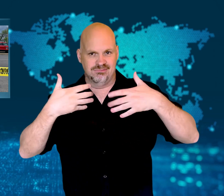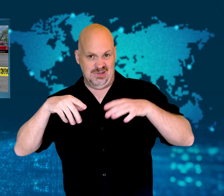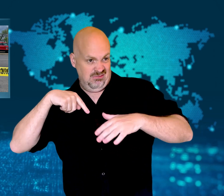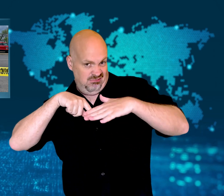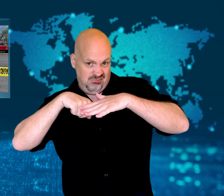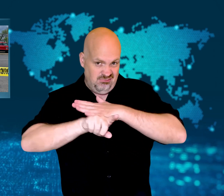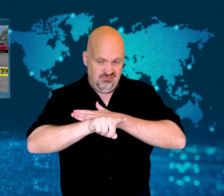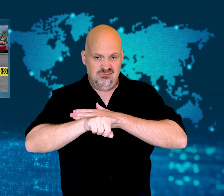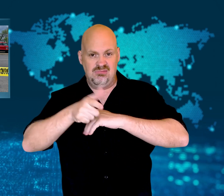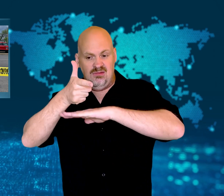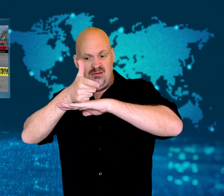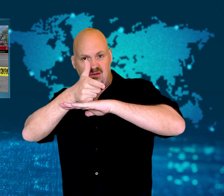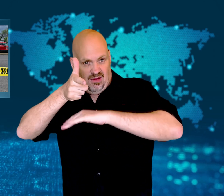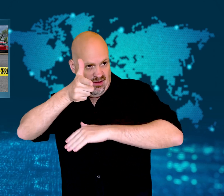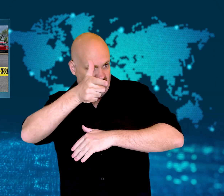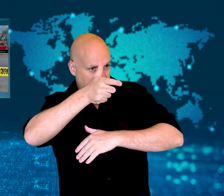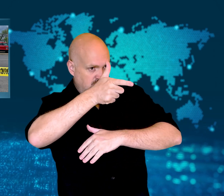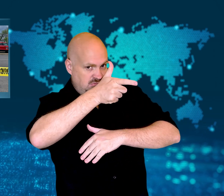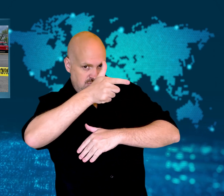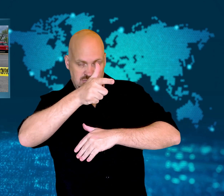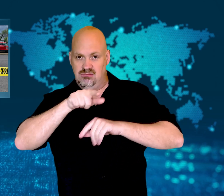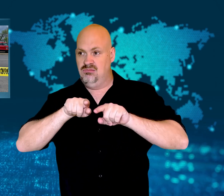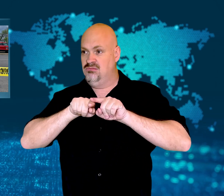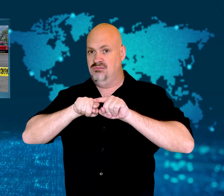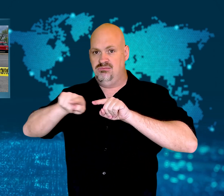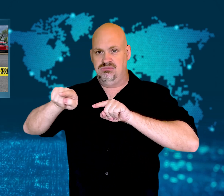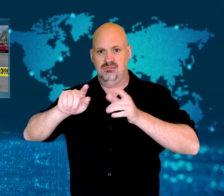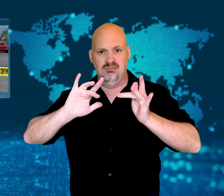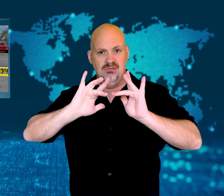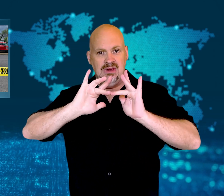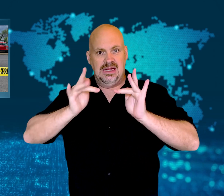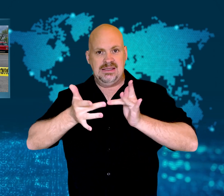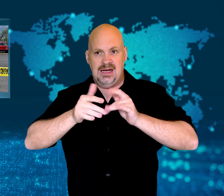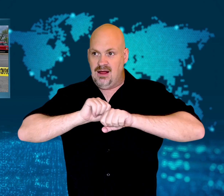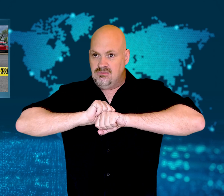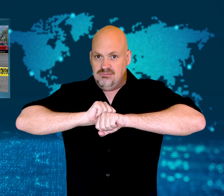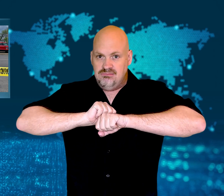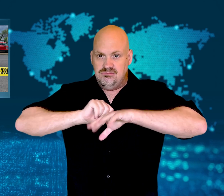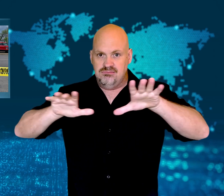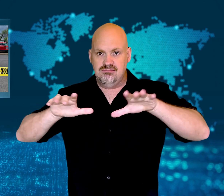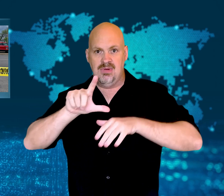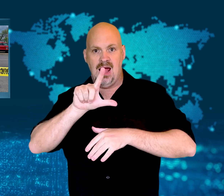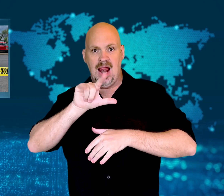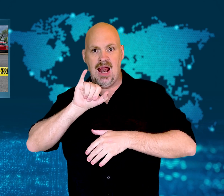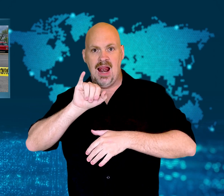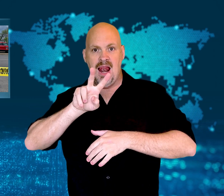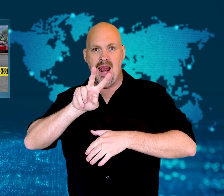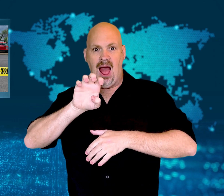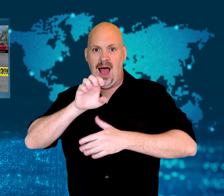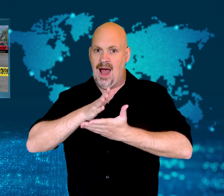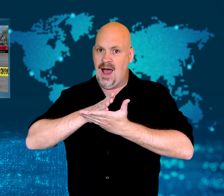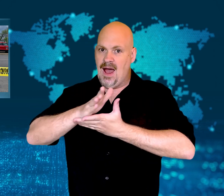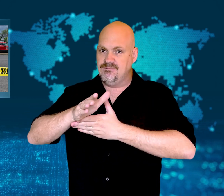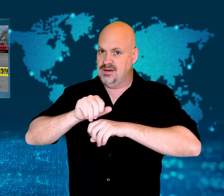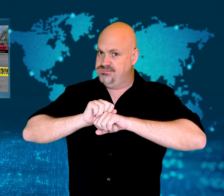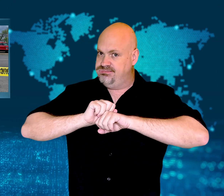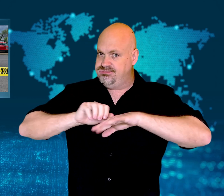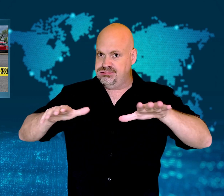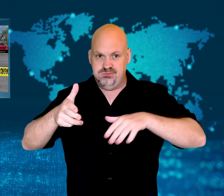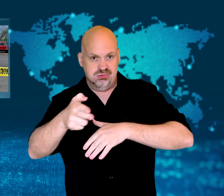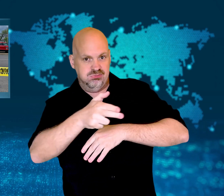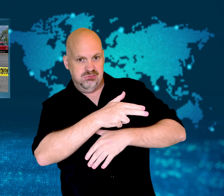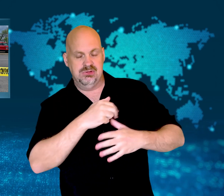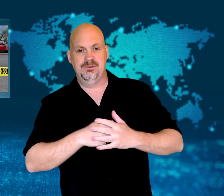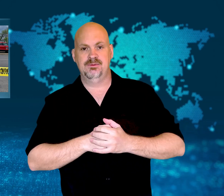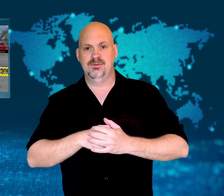The live stream service used was Twitch, which is owned by Amazon.com.